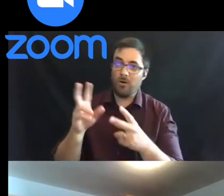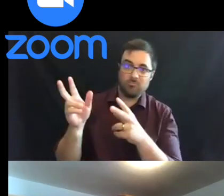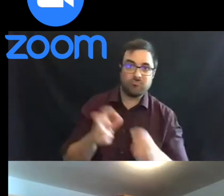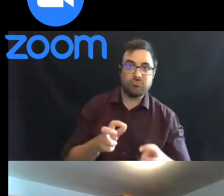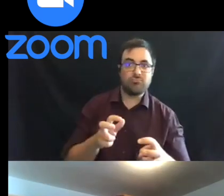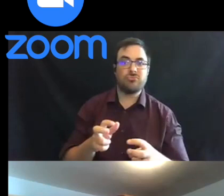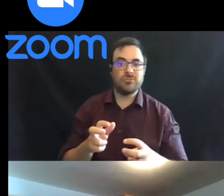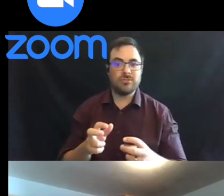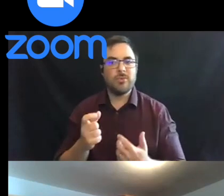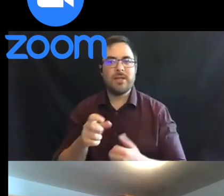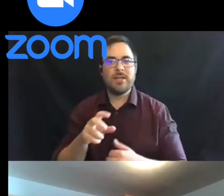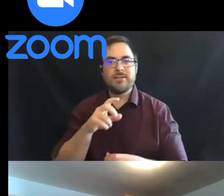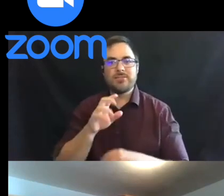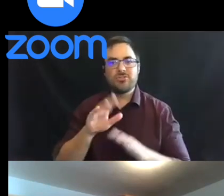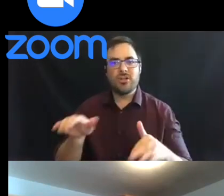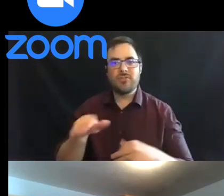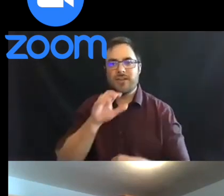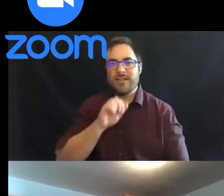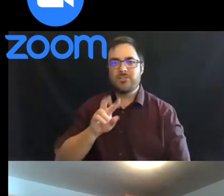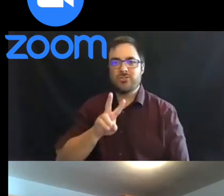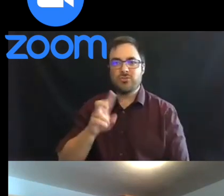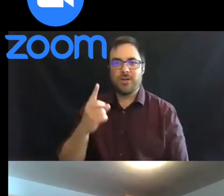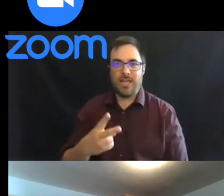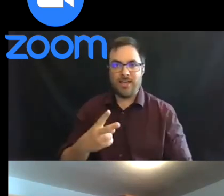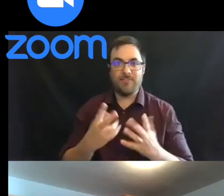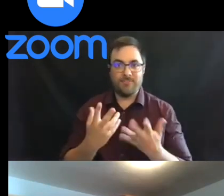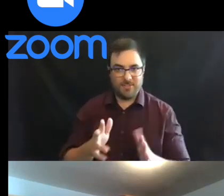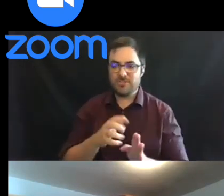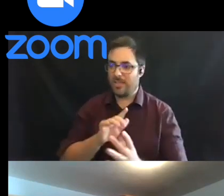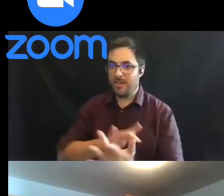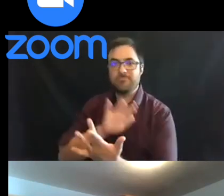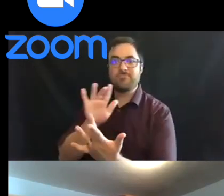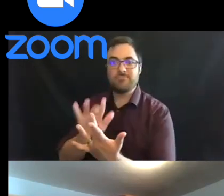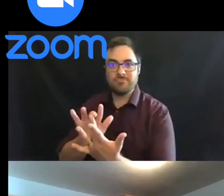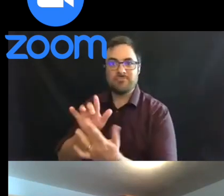and a half, they can request the deaf mentor. So Bonnie Eldred had said that can happen